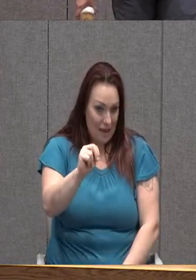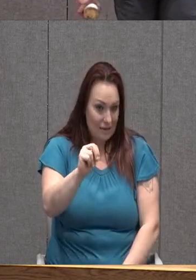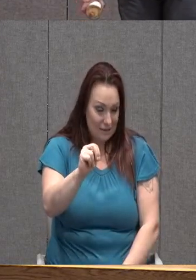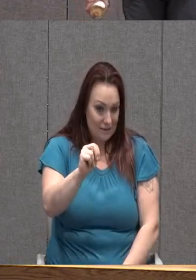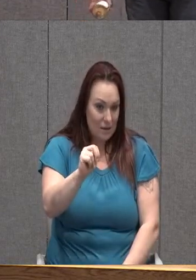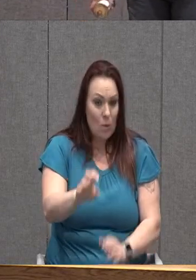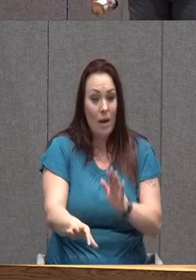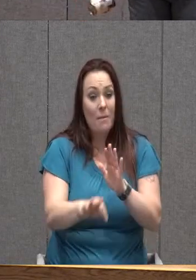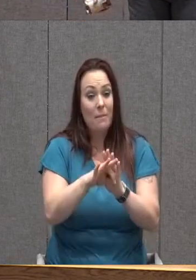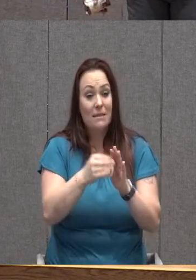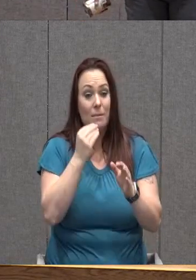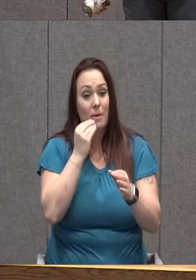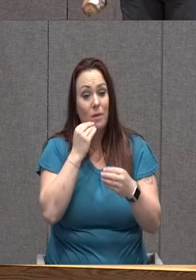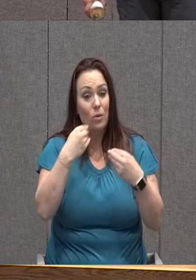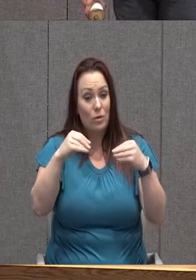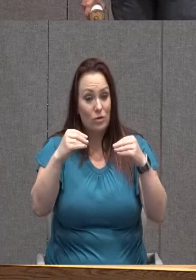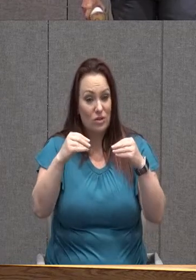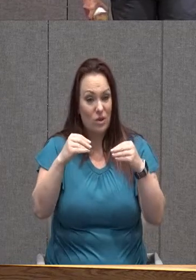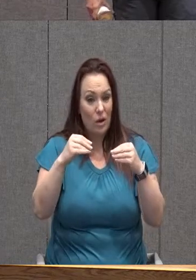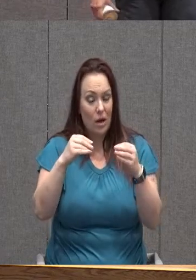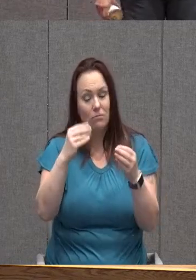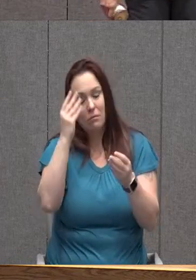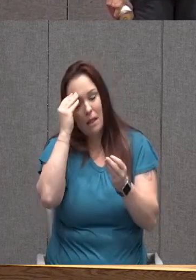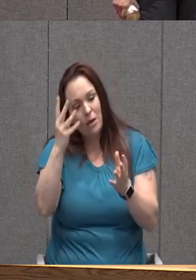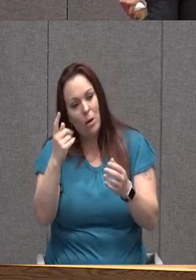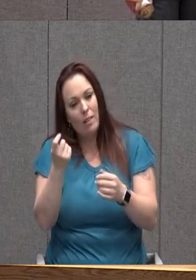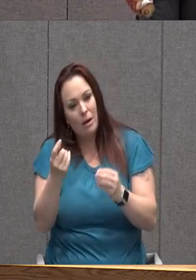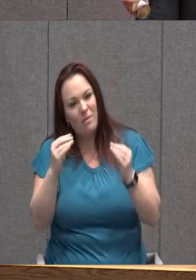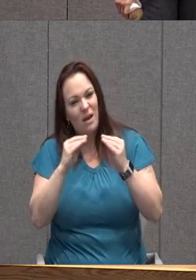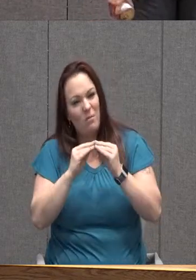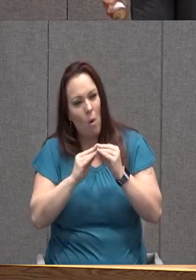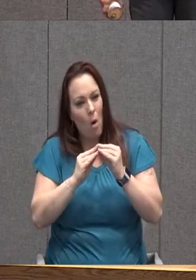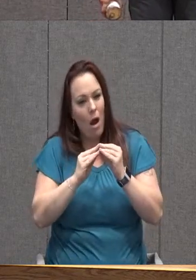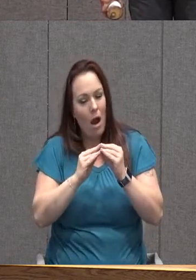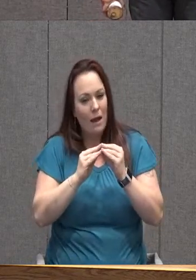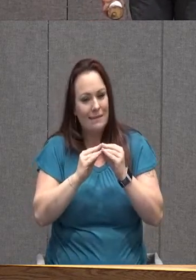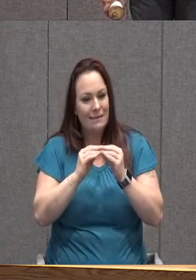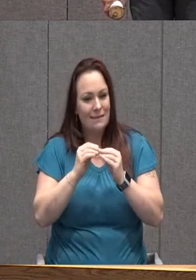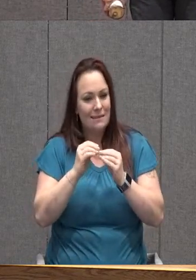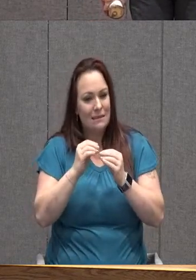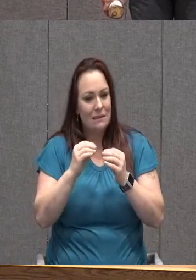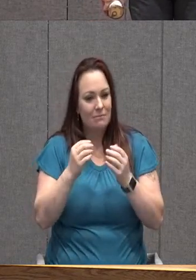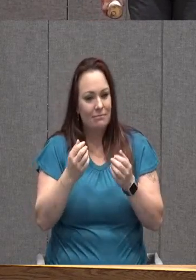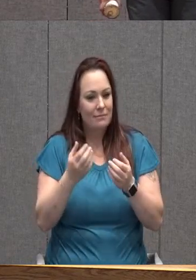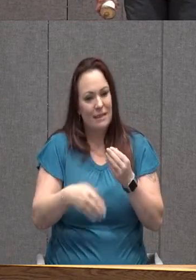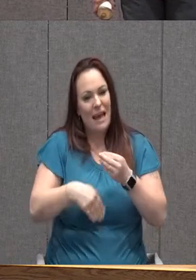and the cans are just for a little bit of resistance. If you don't have a can at home, that's fine,